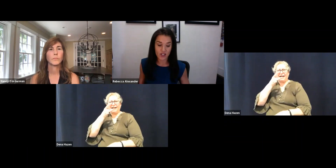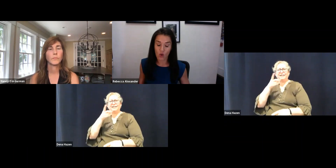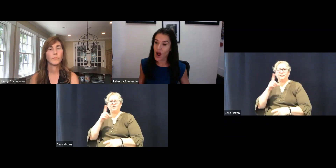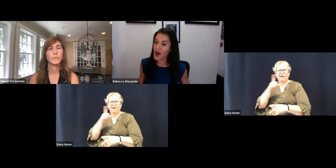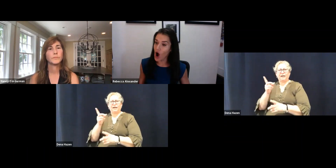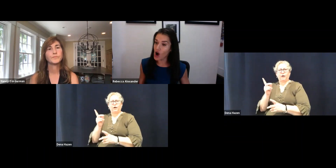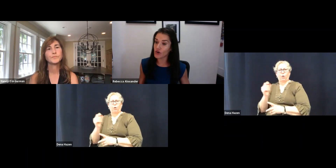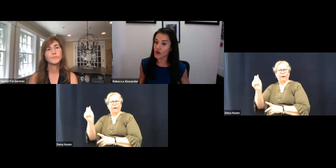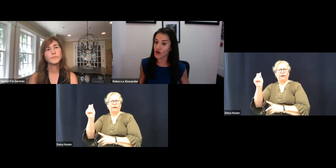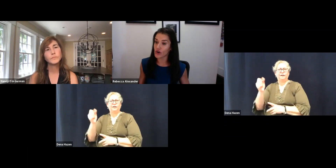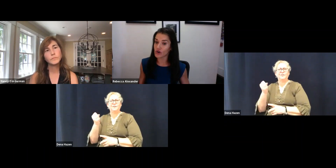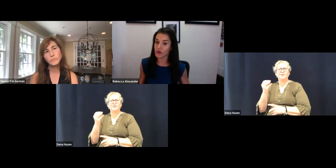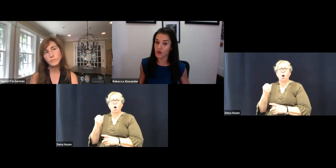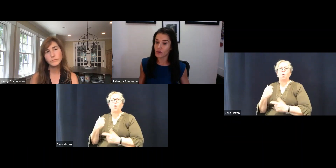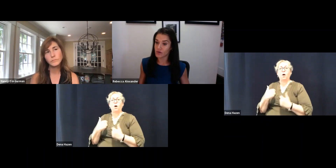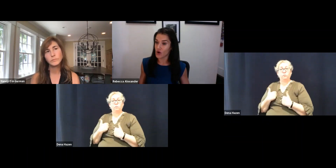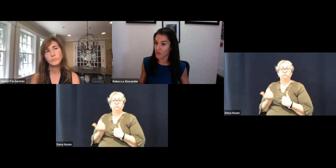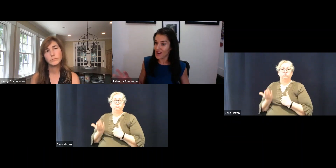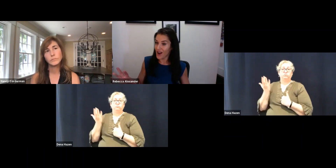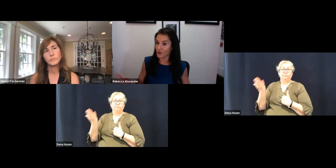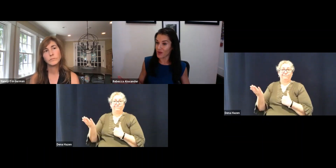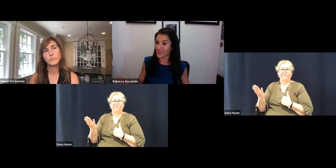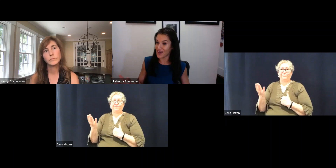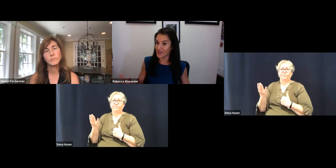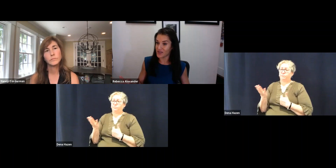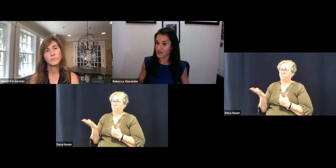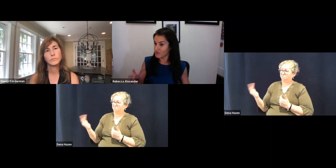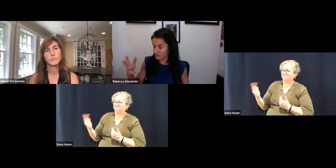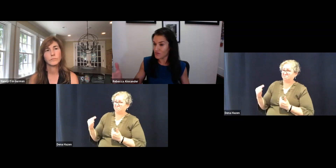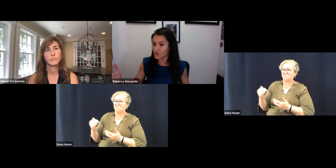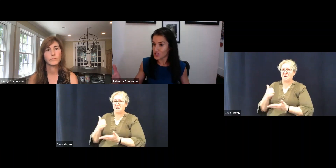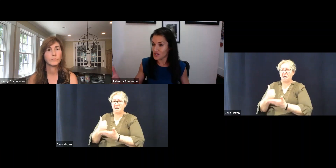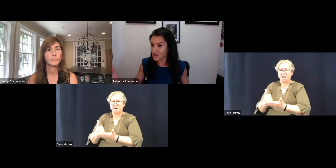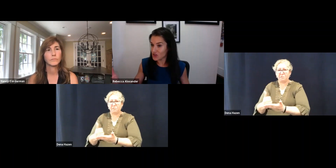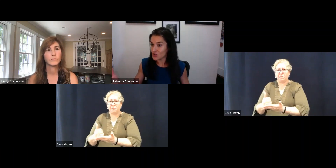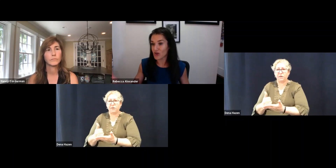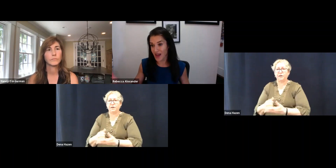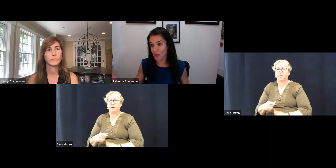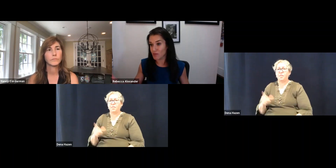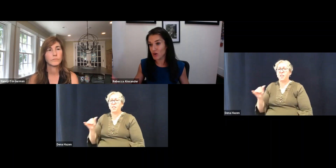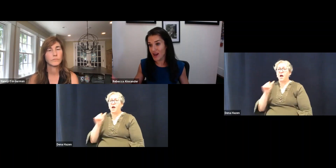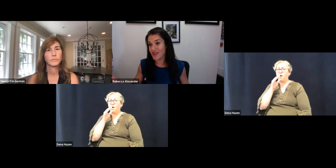And so I offered her my help, and she said sure, that would be great.